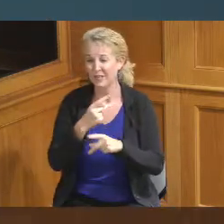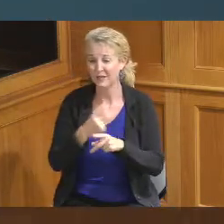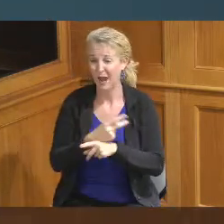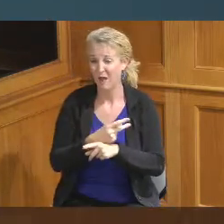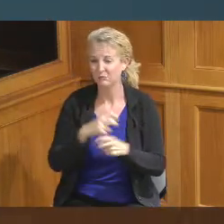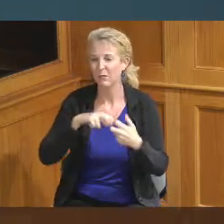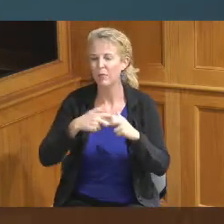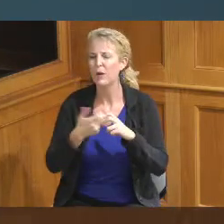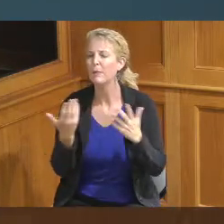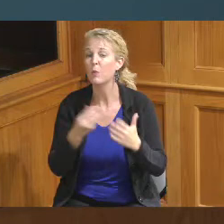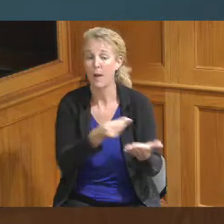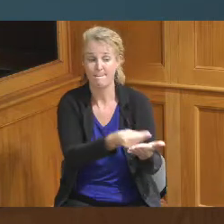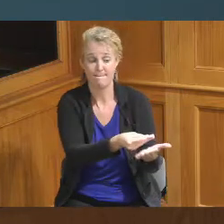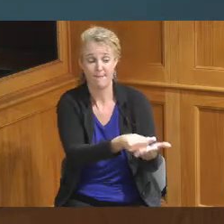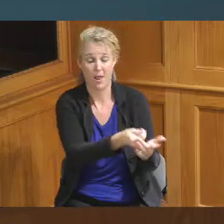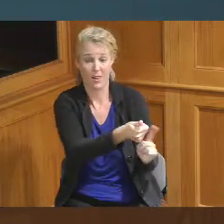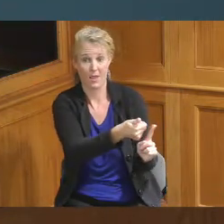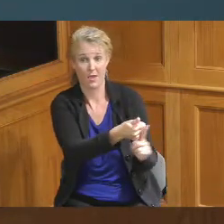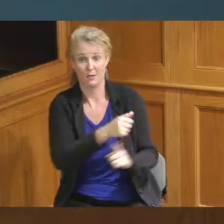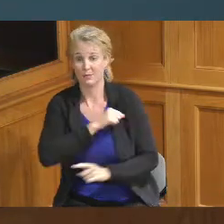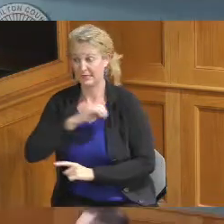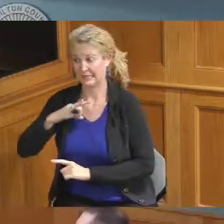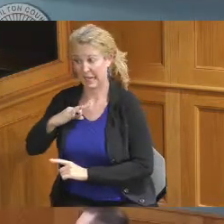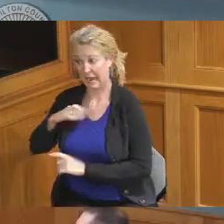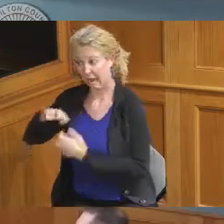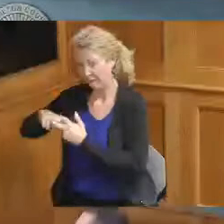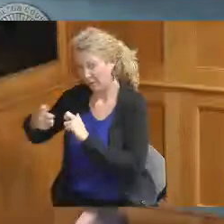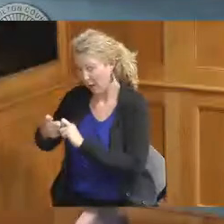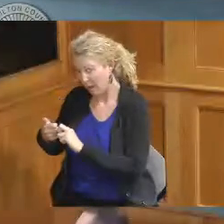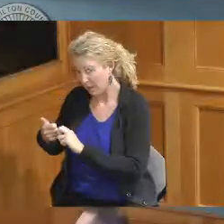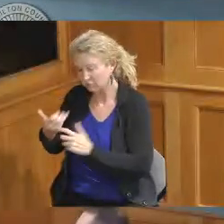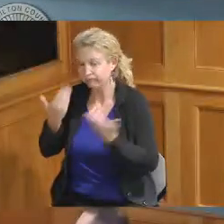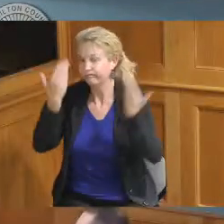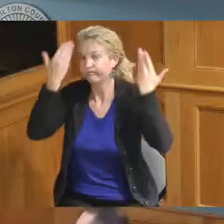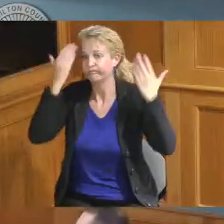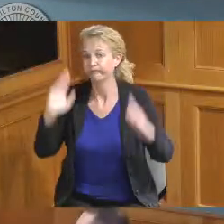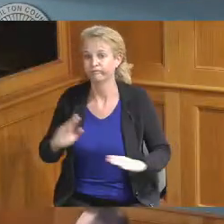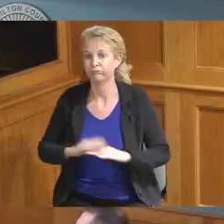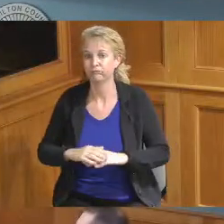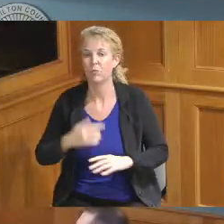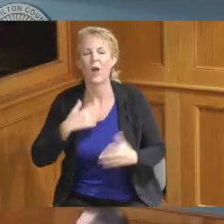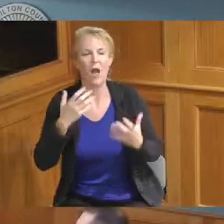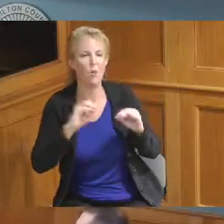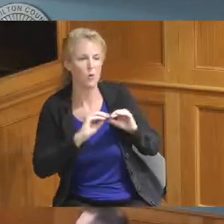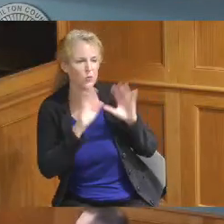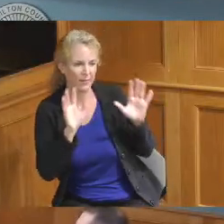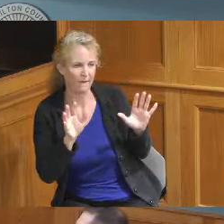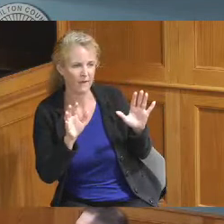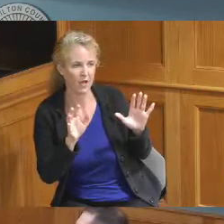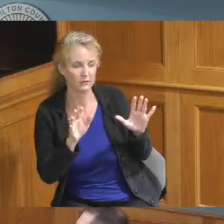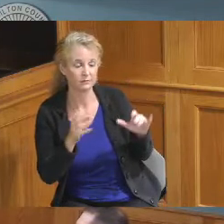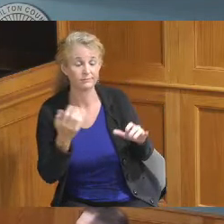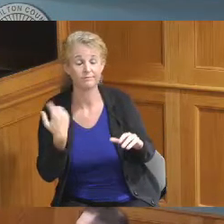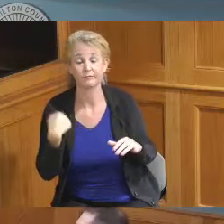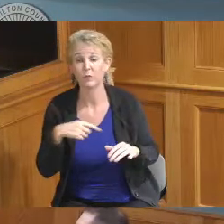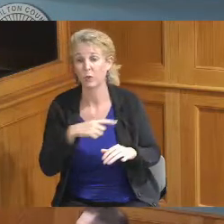staff yeah so that's it's a good question so let me just U try to clarify that so we have had a a